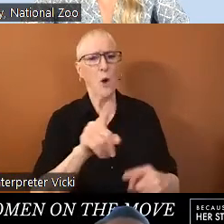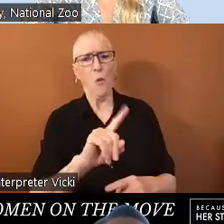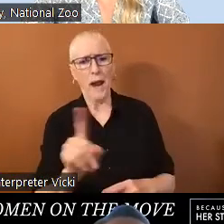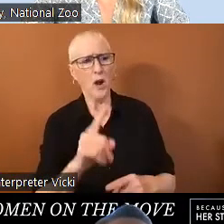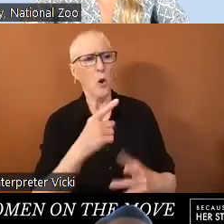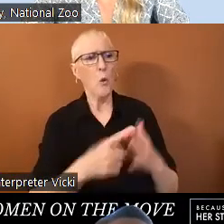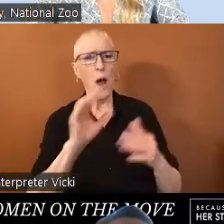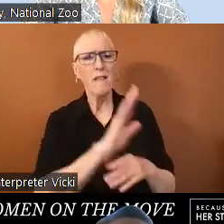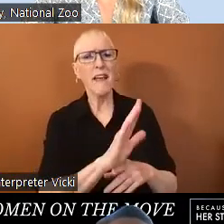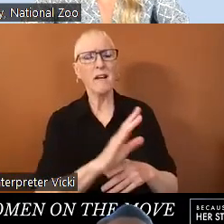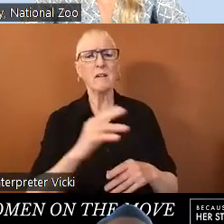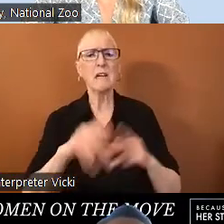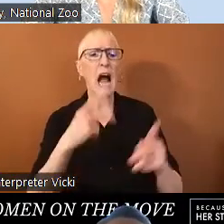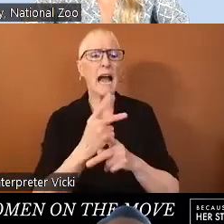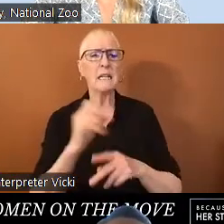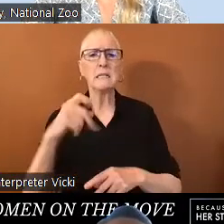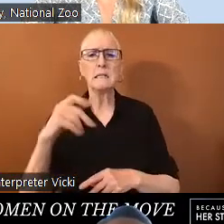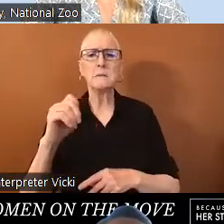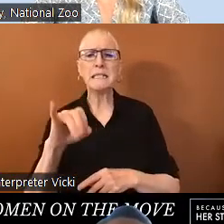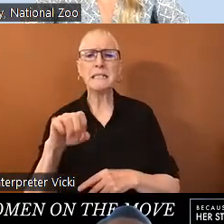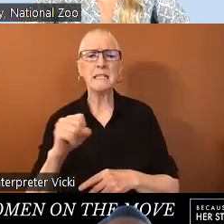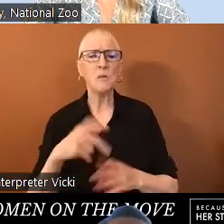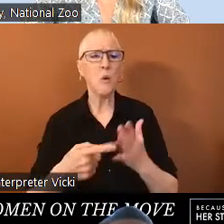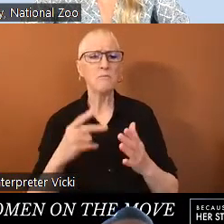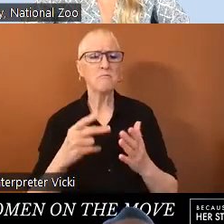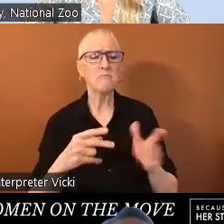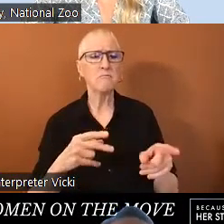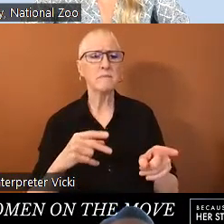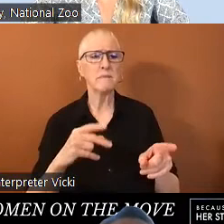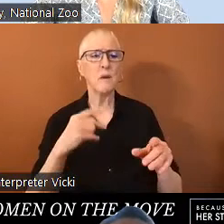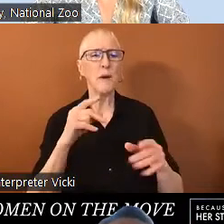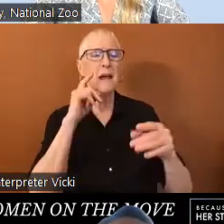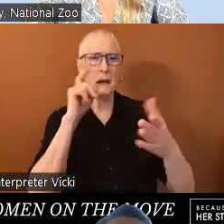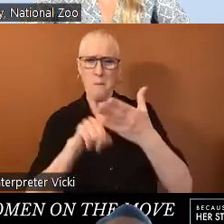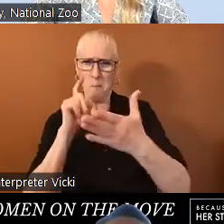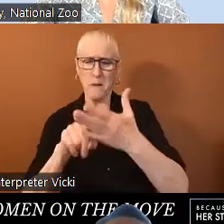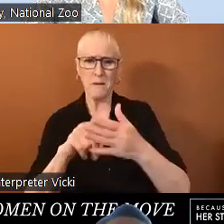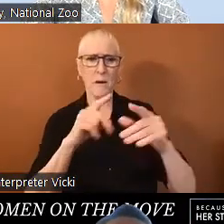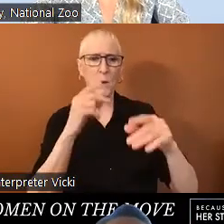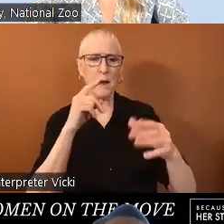put into protection different, basically different places and different times um where, that they